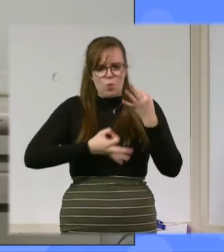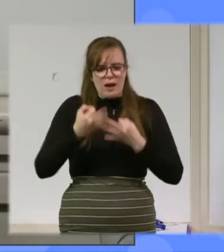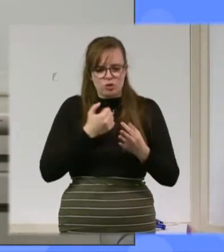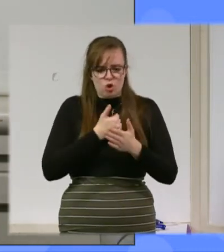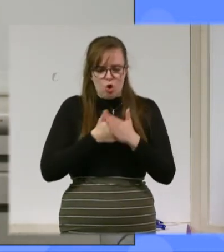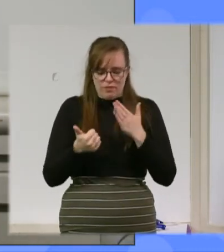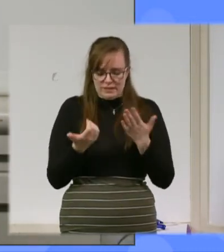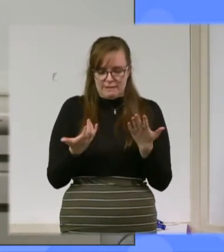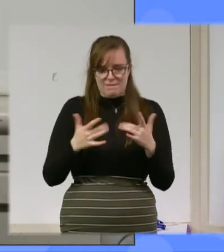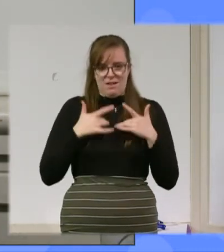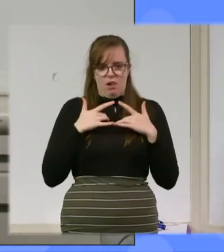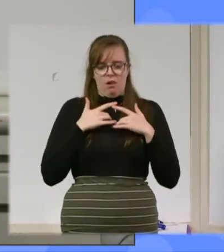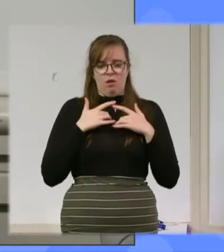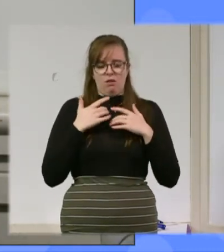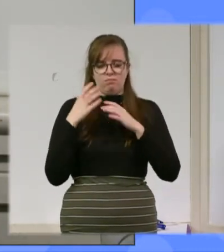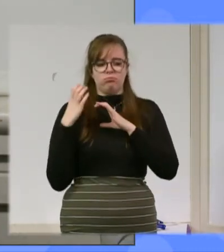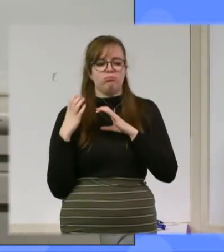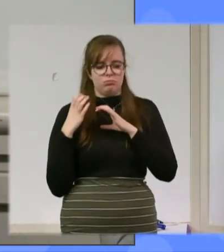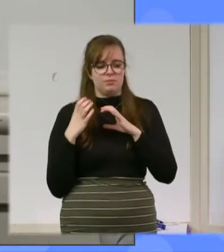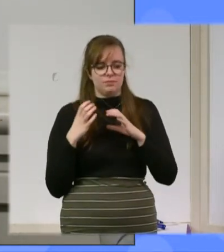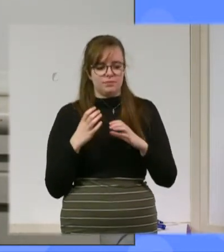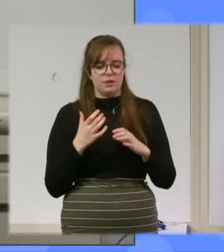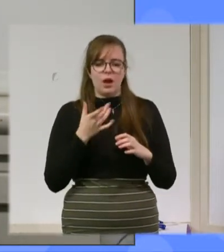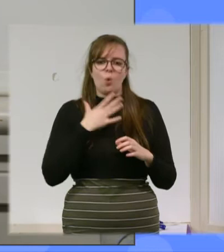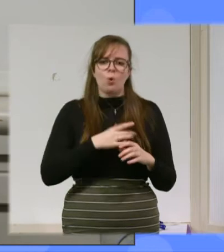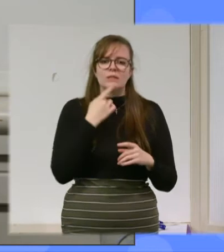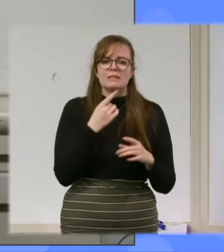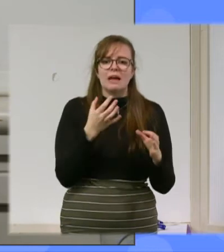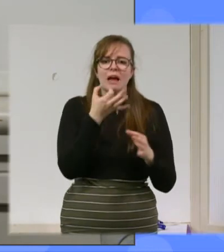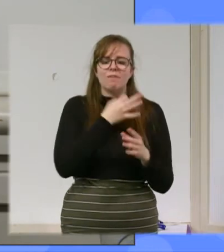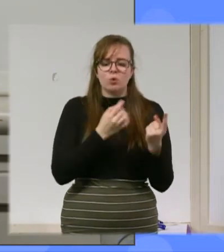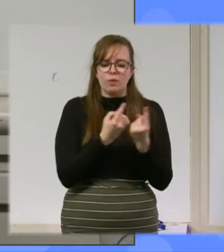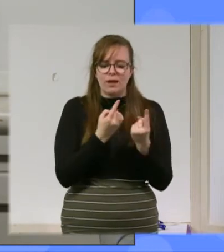by so I wanted just to say a few things about how I think Scotland could be